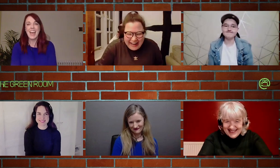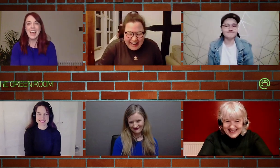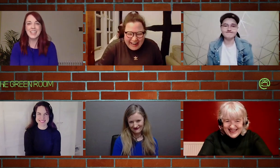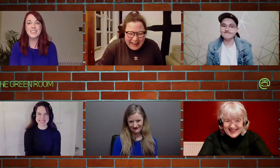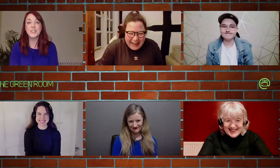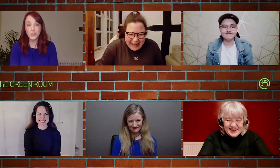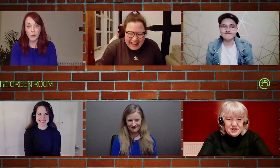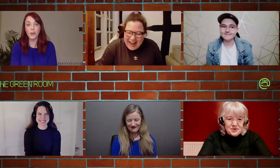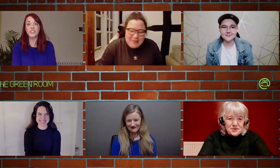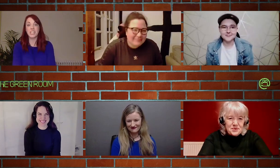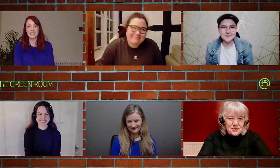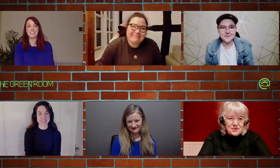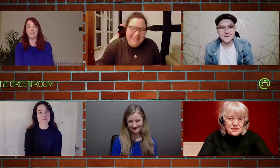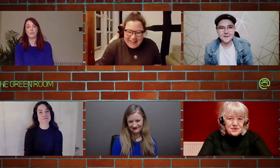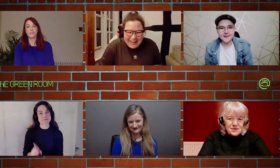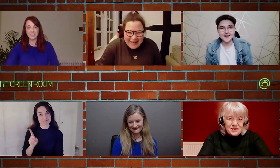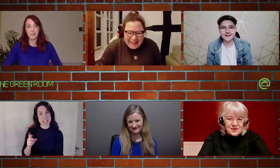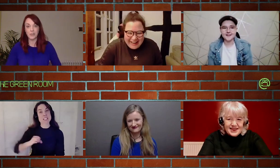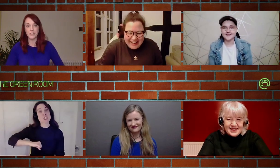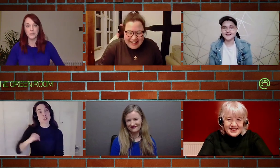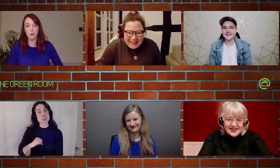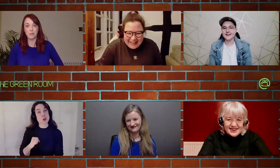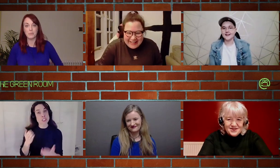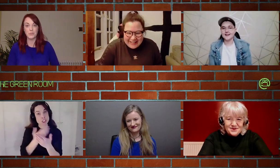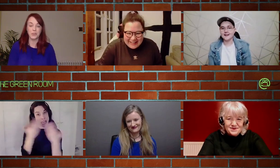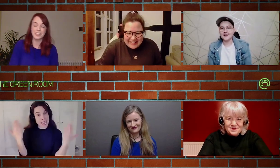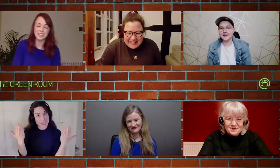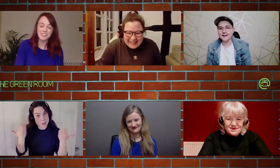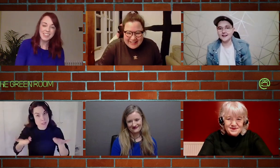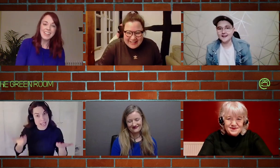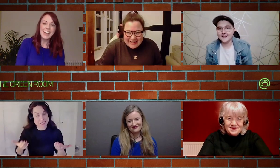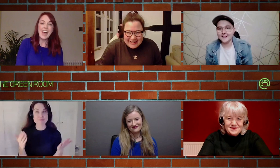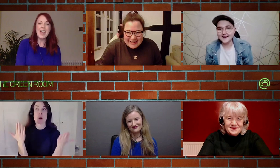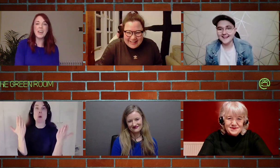It's the Scottish day today folks. Scottish welcome to Scotland.